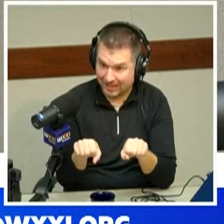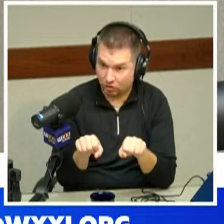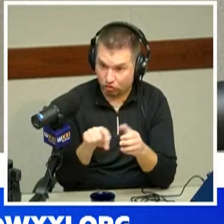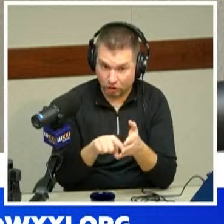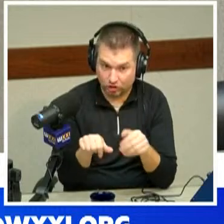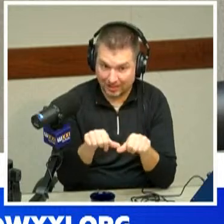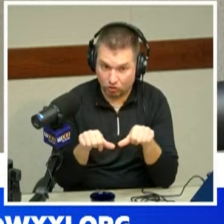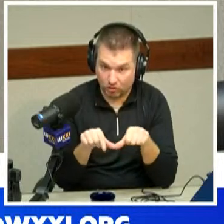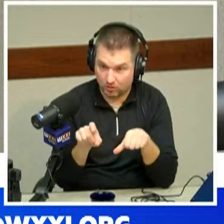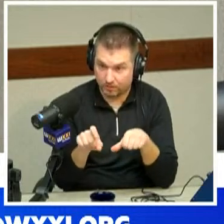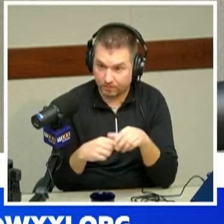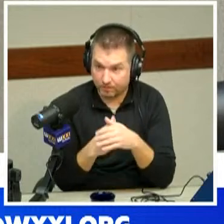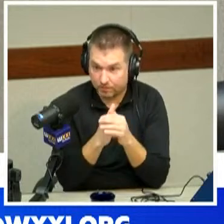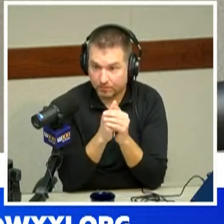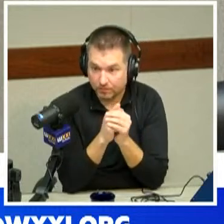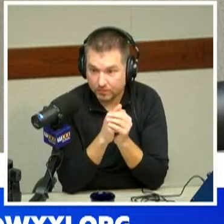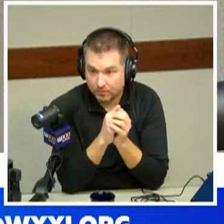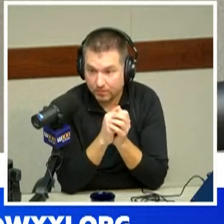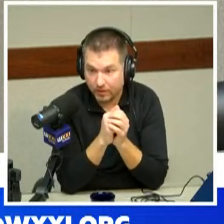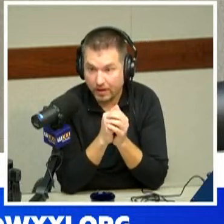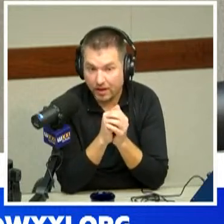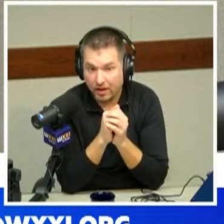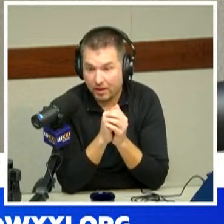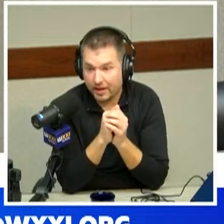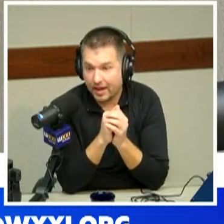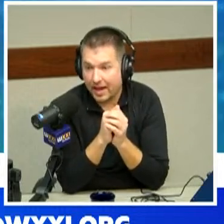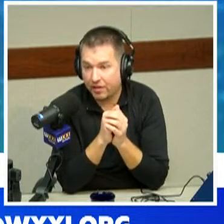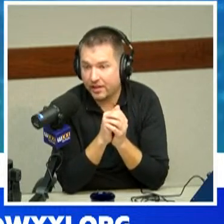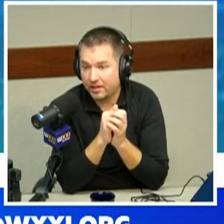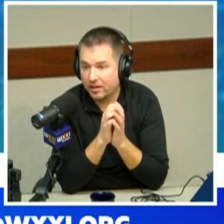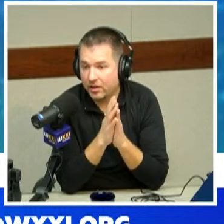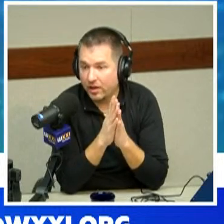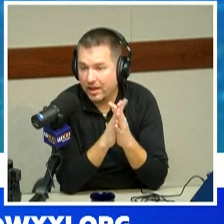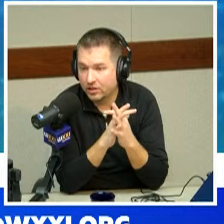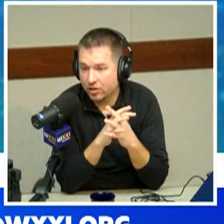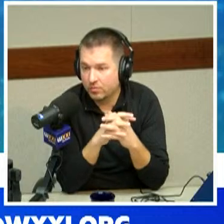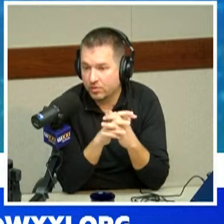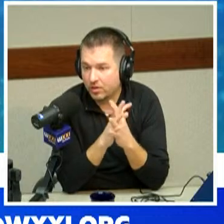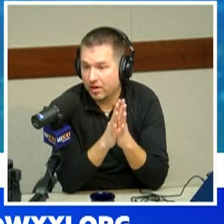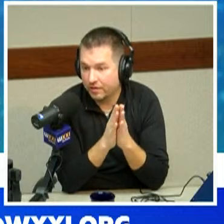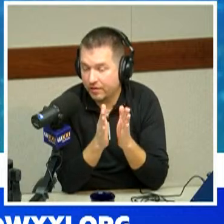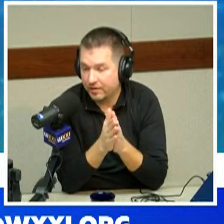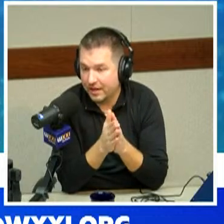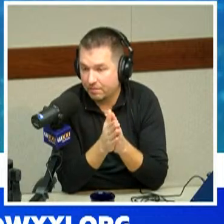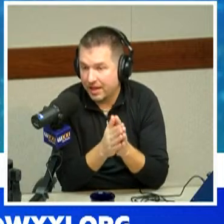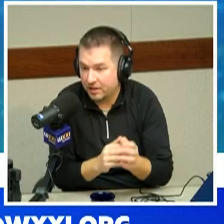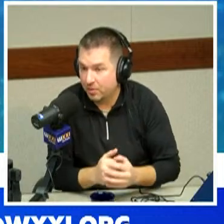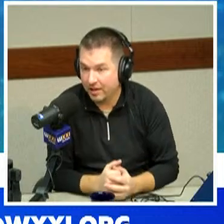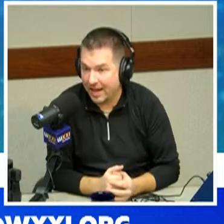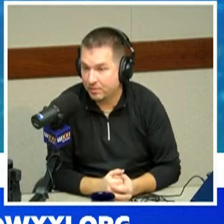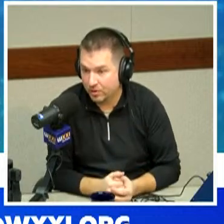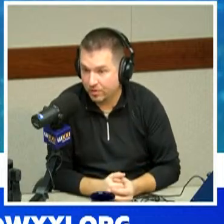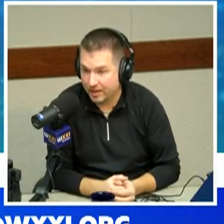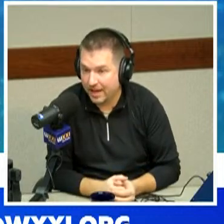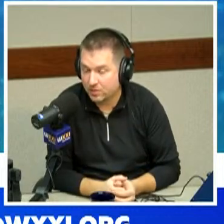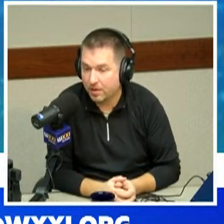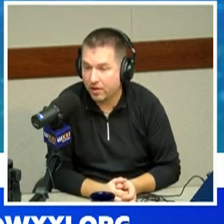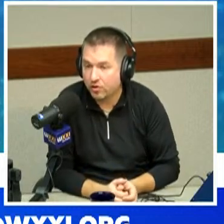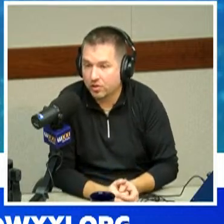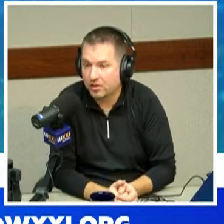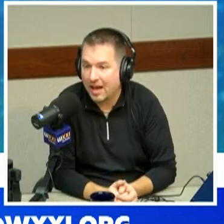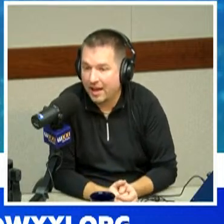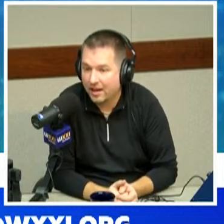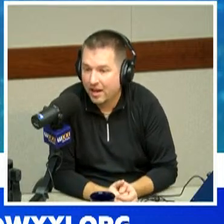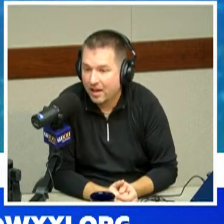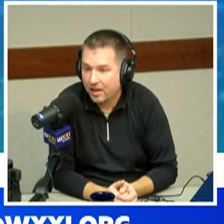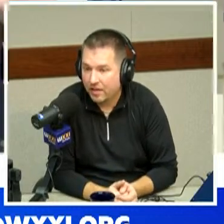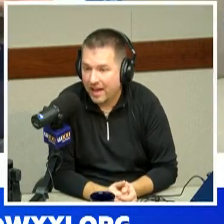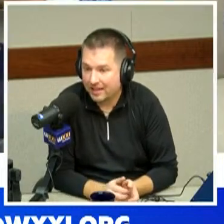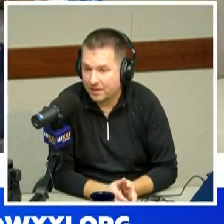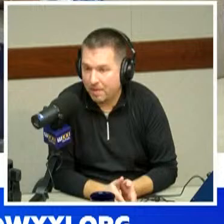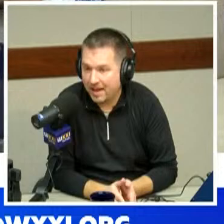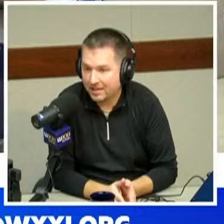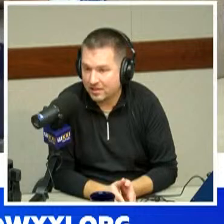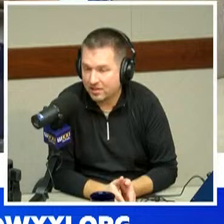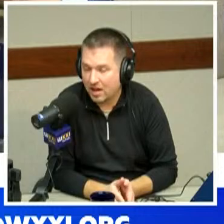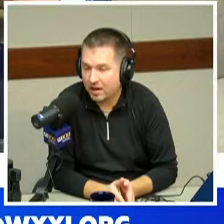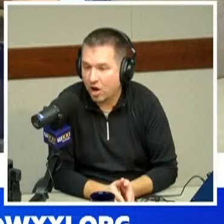area yeah I think in terms of De blind Community absolutely yes but there's a lot that depends on